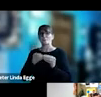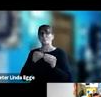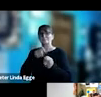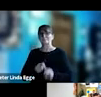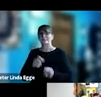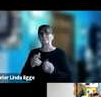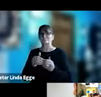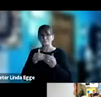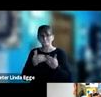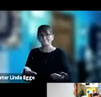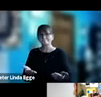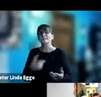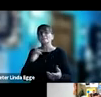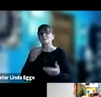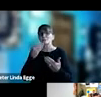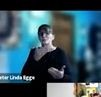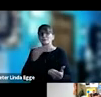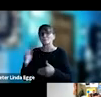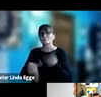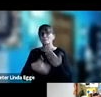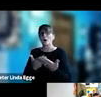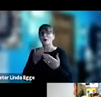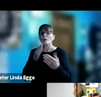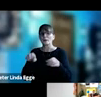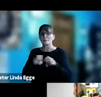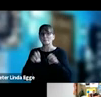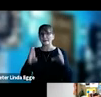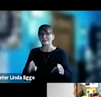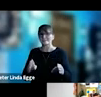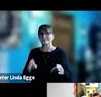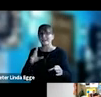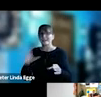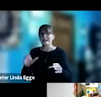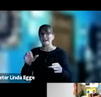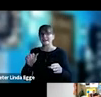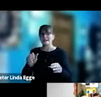So again, thank you to all of the panelists, Natasha, Bug, Amanda, Ashley, and Elisa